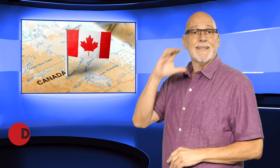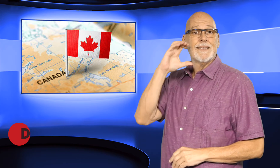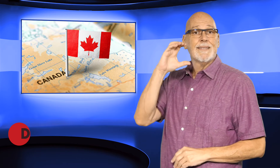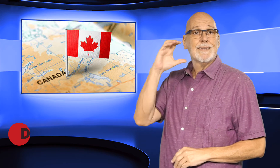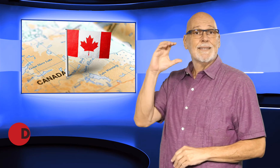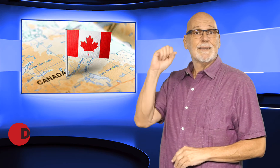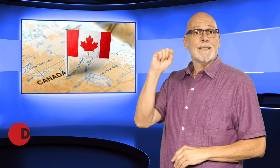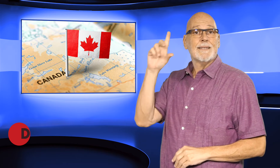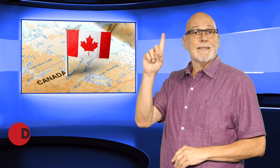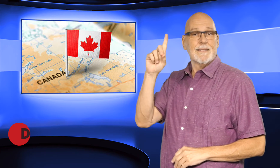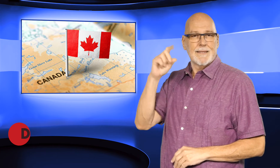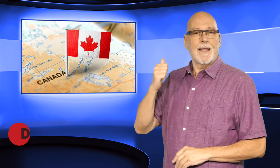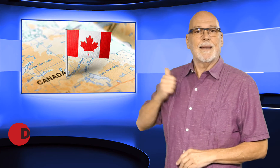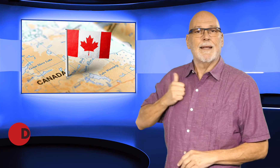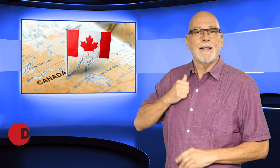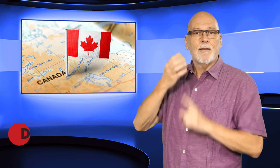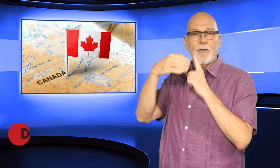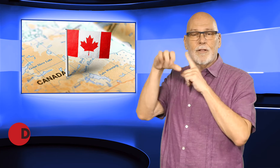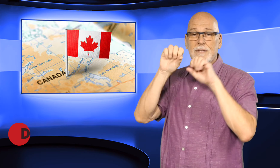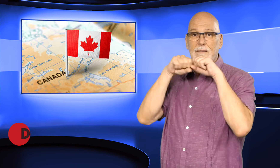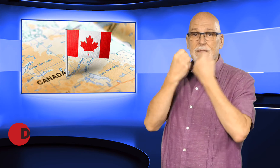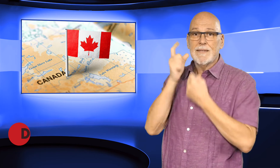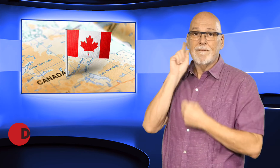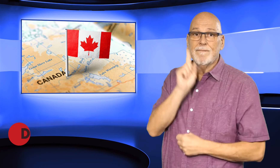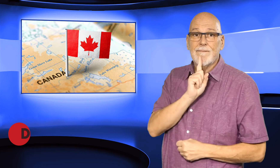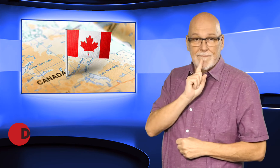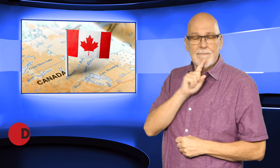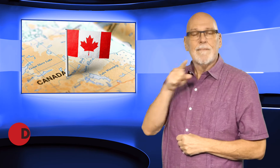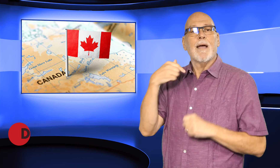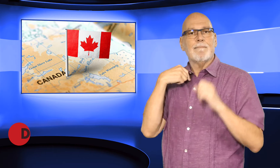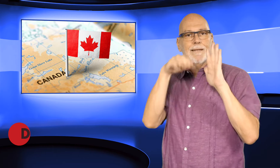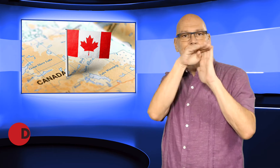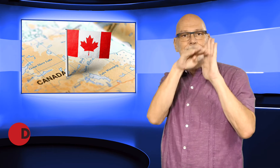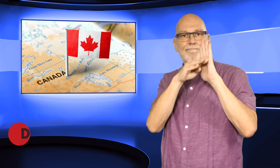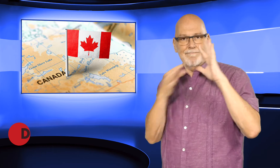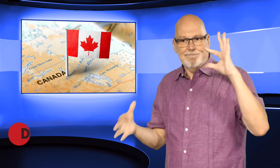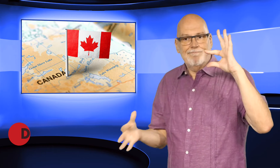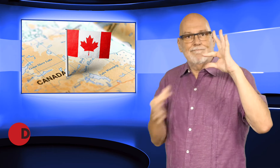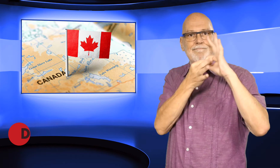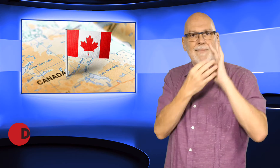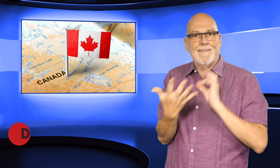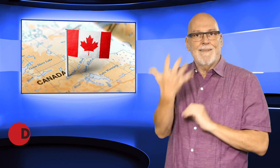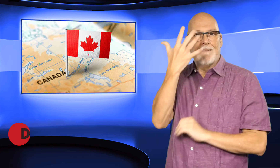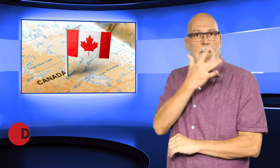[ANSELMO]: Canadian Cultural Society of the Deaf (CCSD) lists